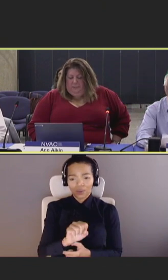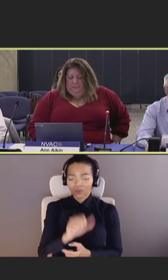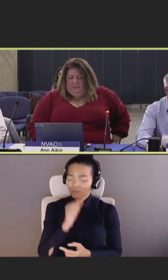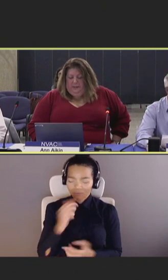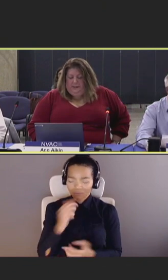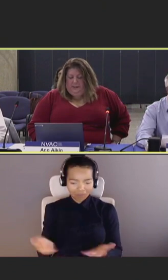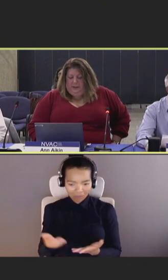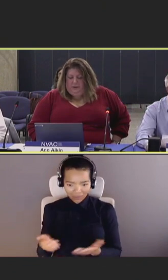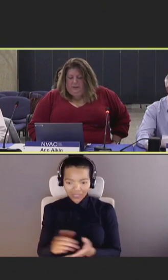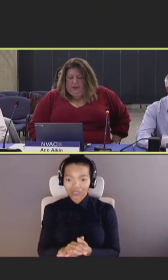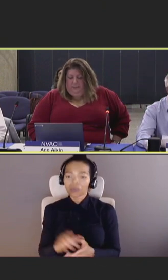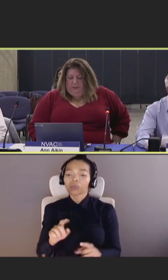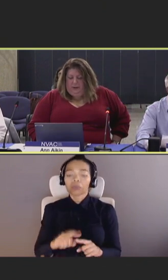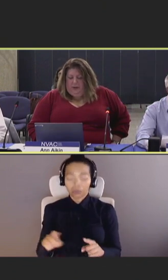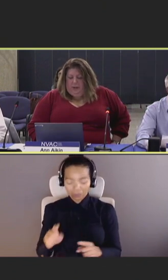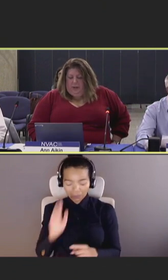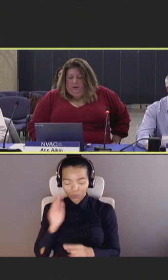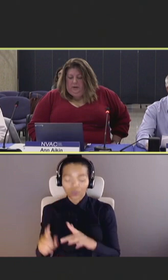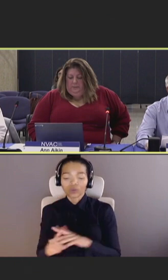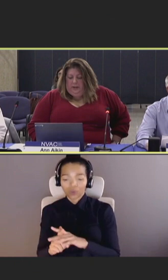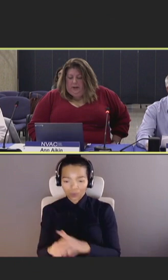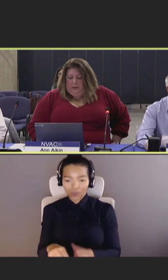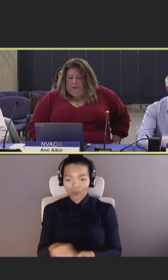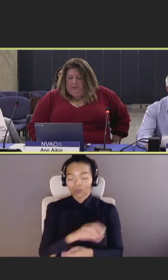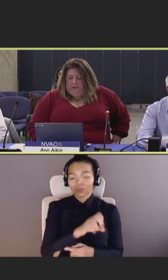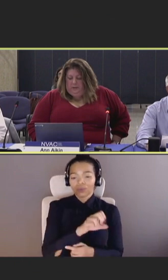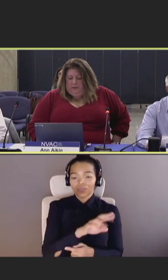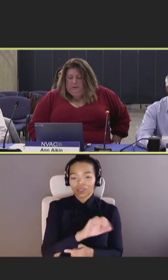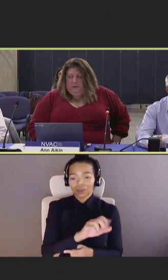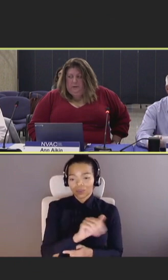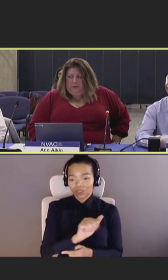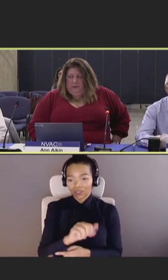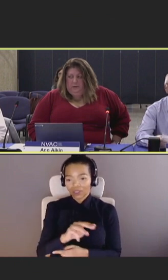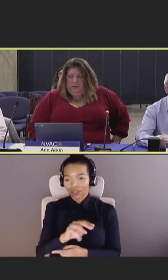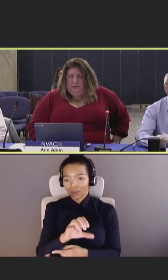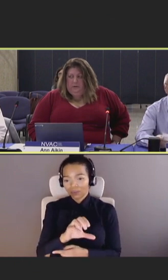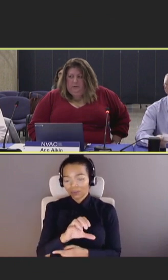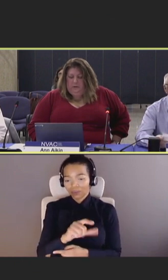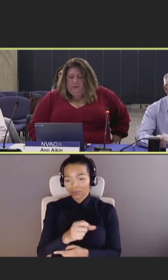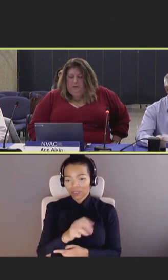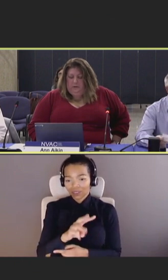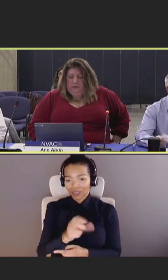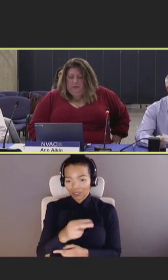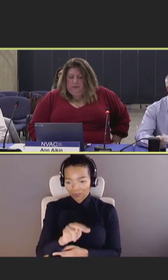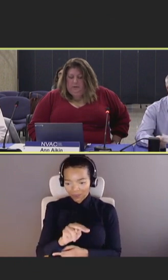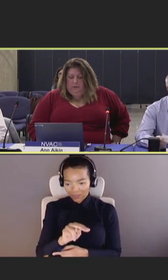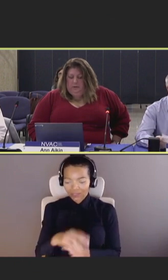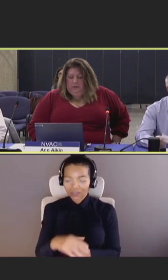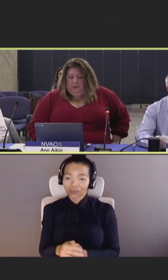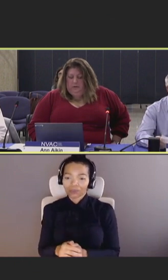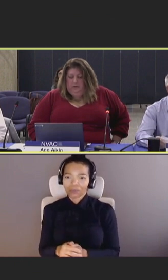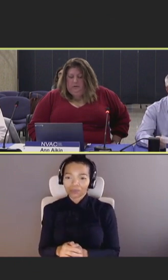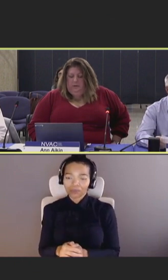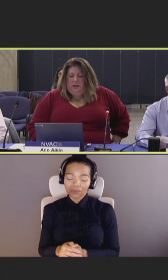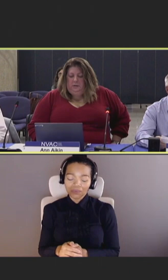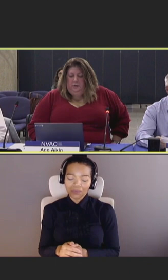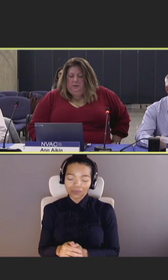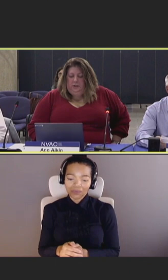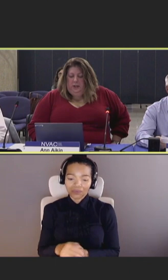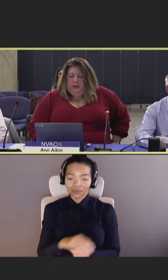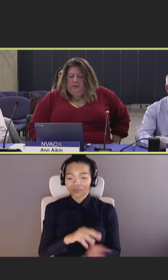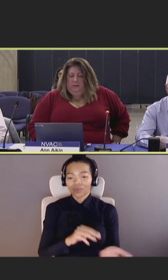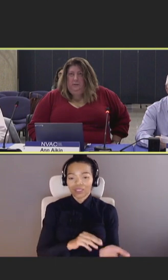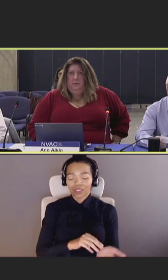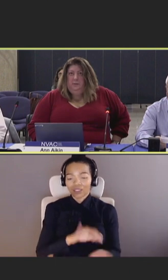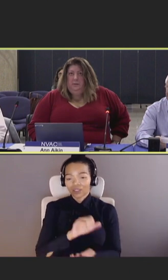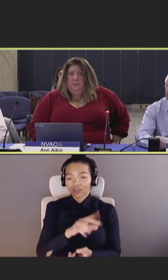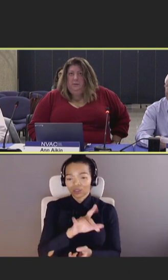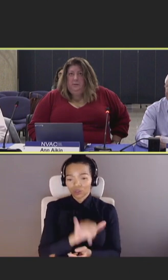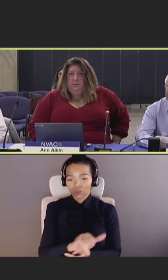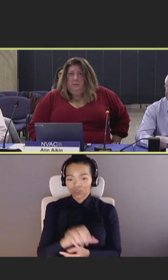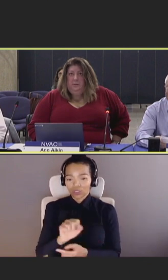but he is scheduled to come. Ericka McGowan. Dr. Judy Shlay.